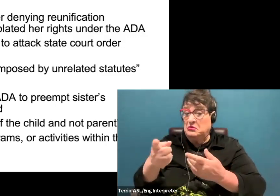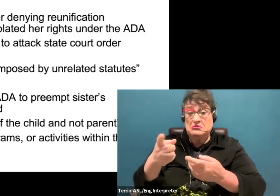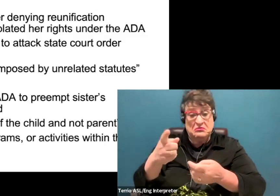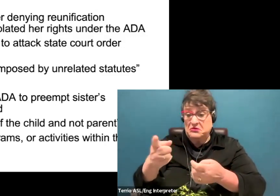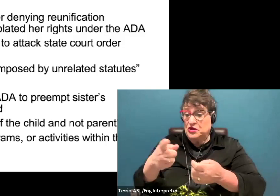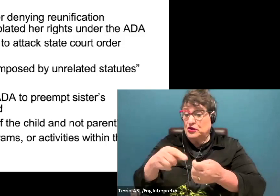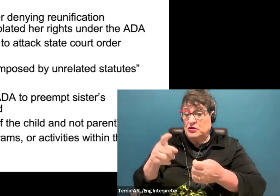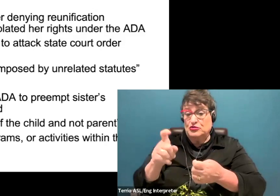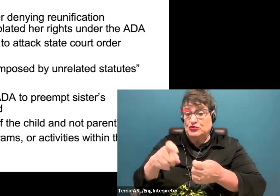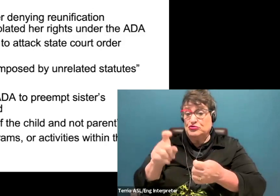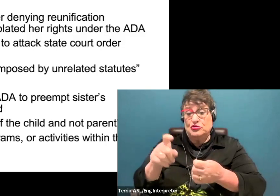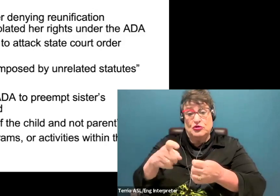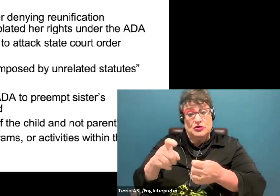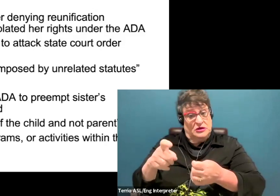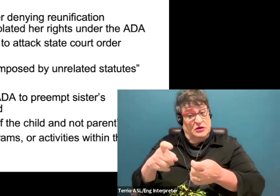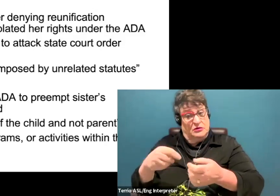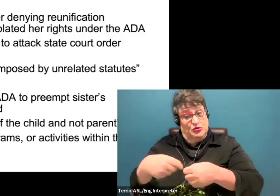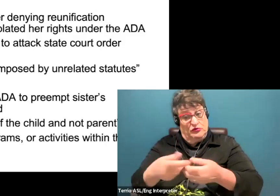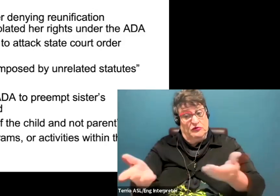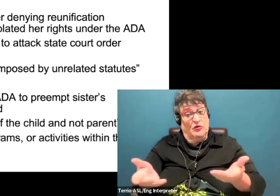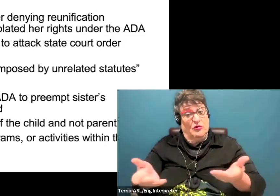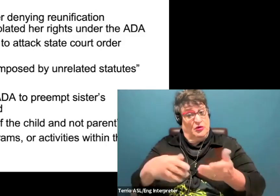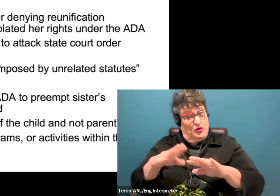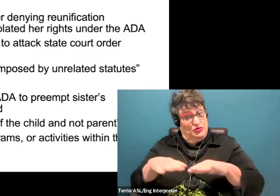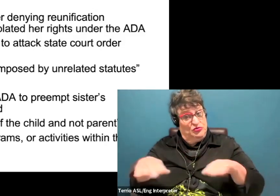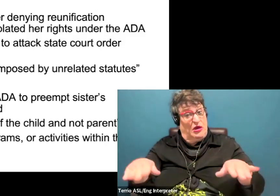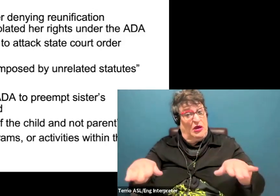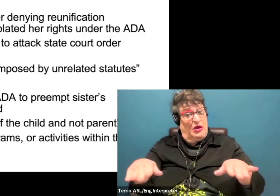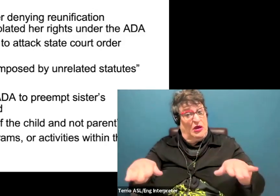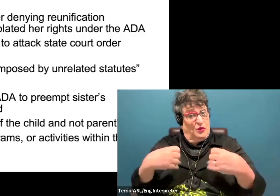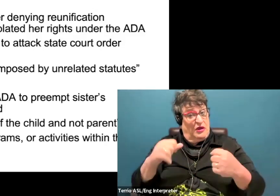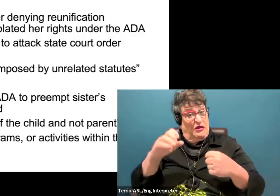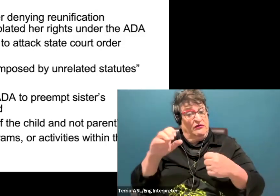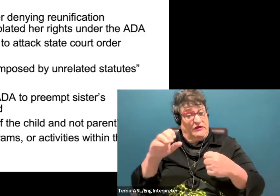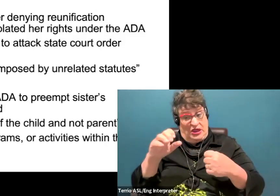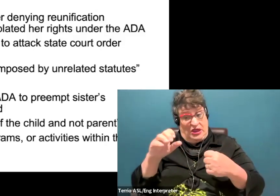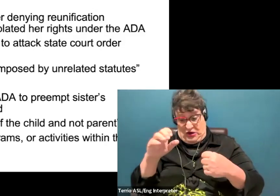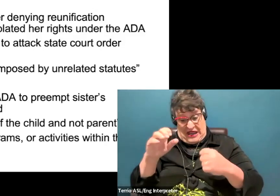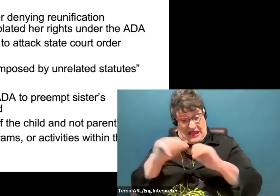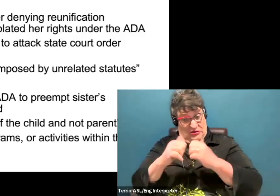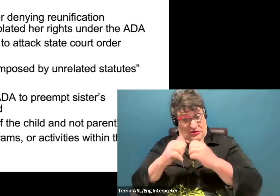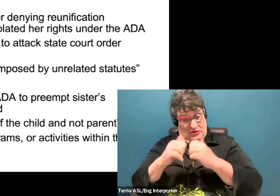and dependency courts do as well. Next slide, please.